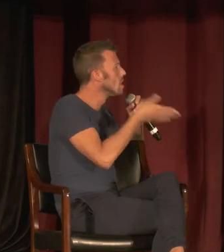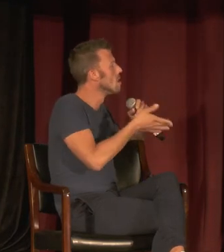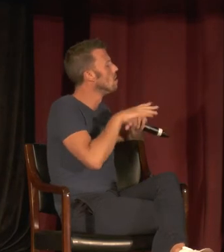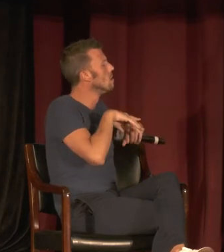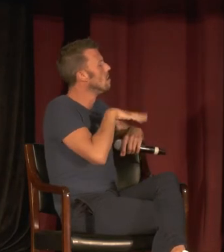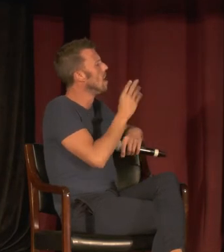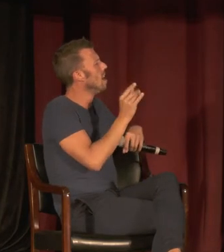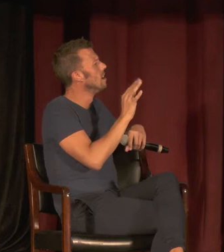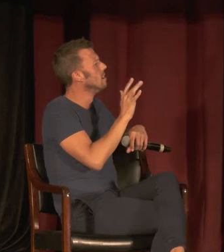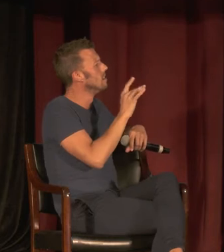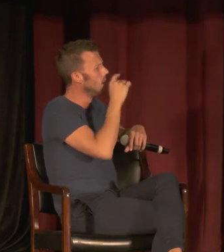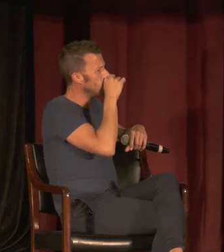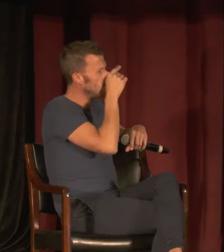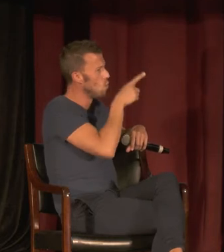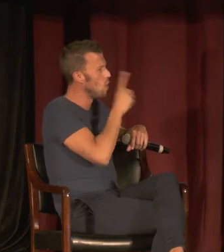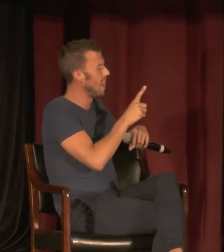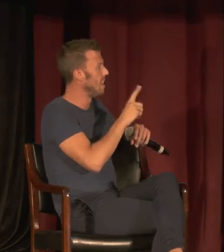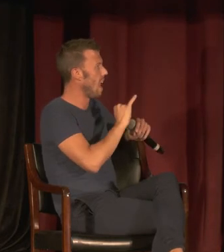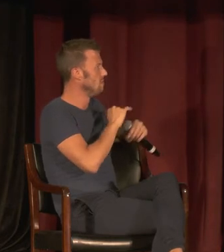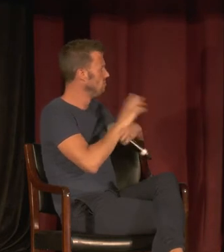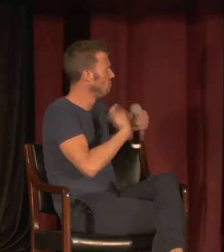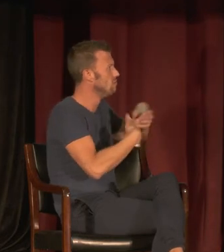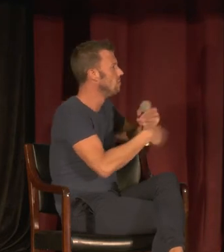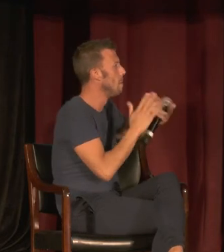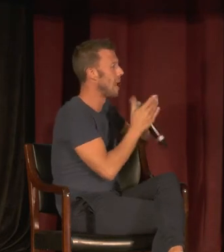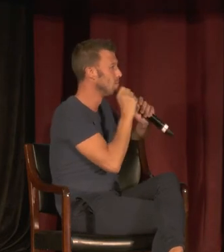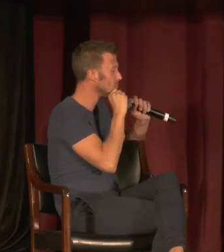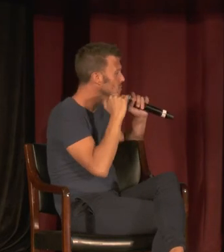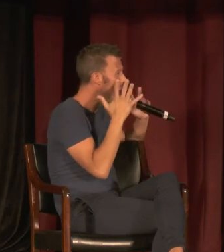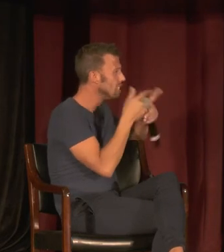And it's just steamrolled into this incredible career that you have in Hollywood.